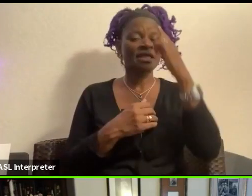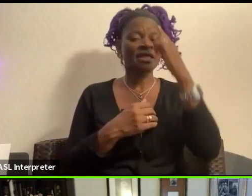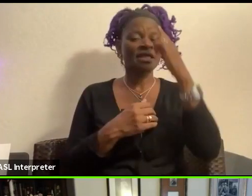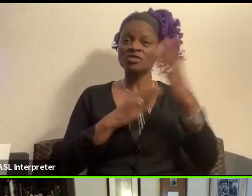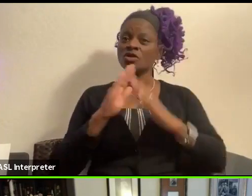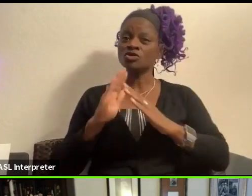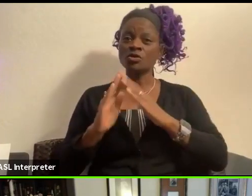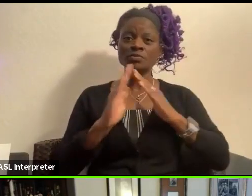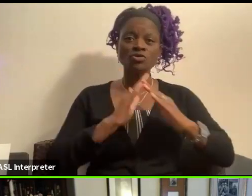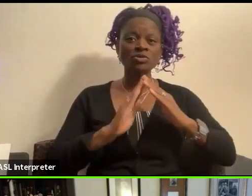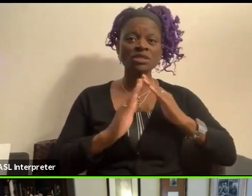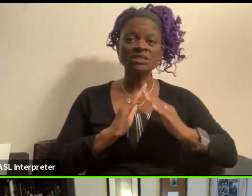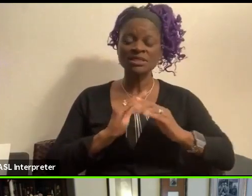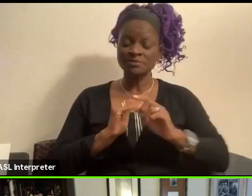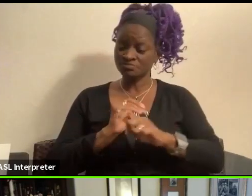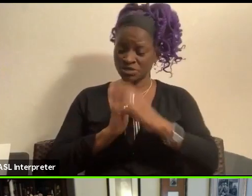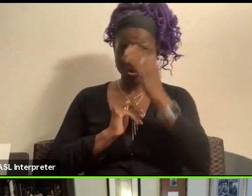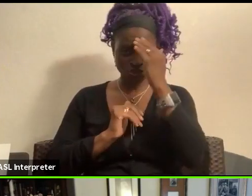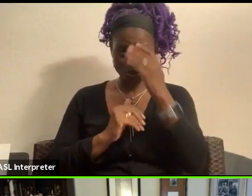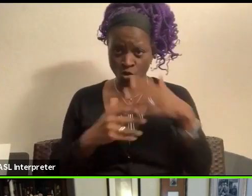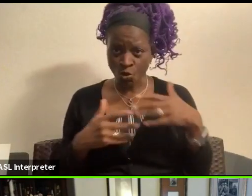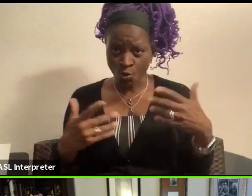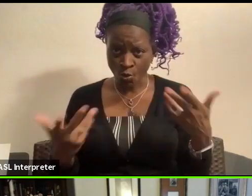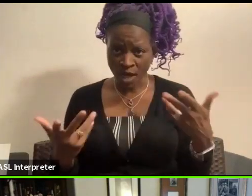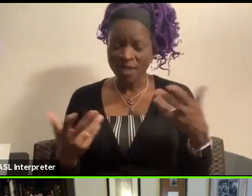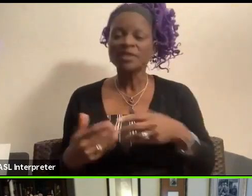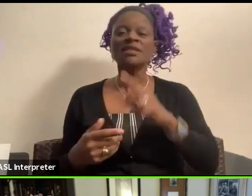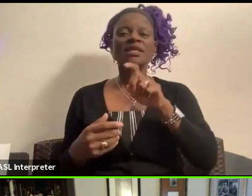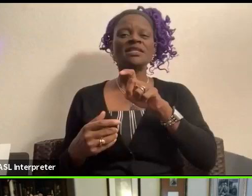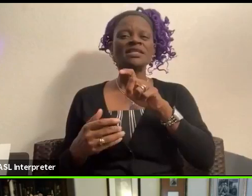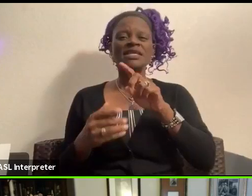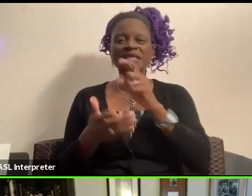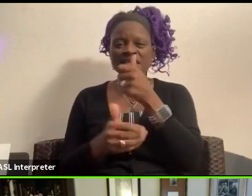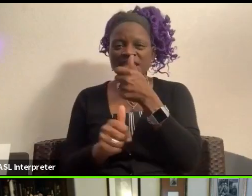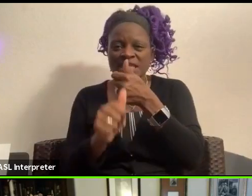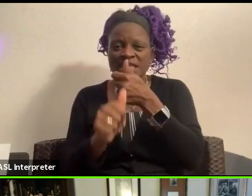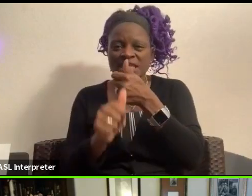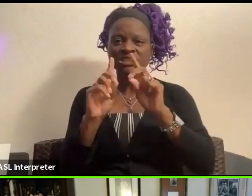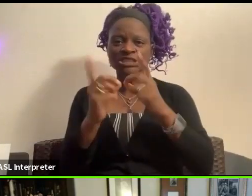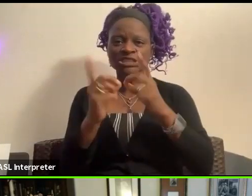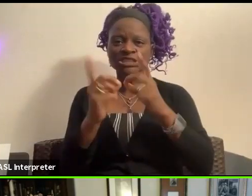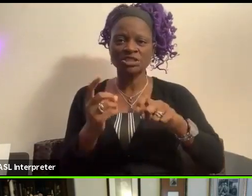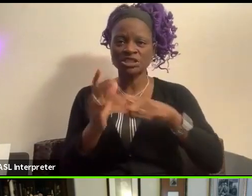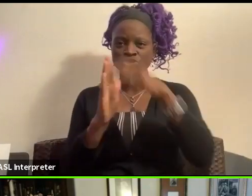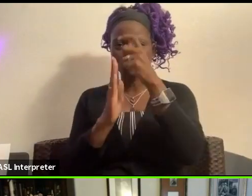that every district is required to write to other plans. So besides the governor's incentive plan